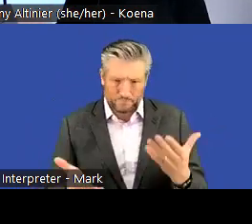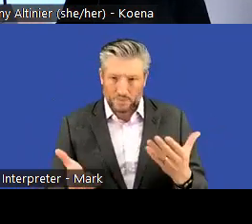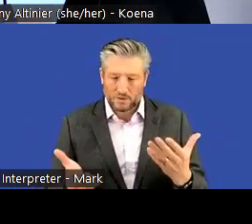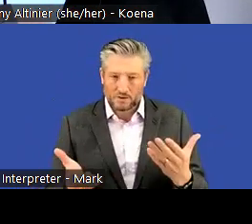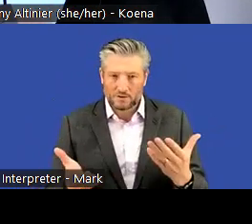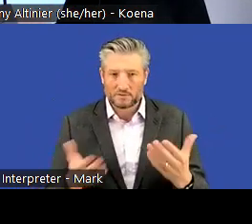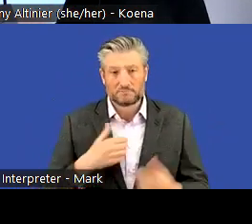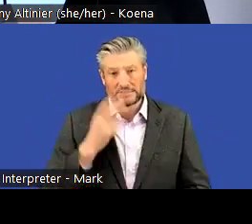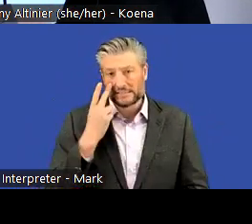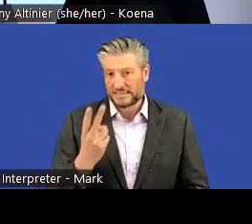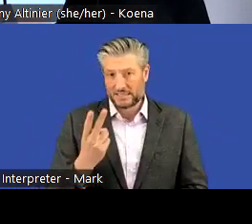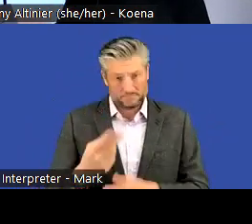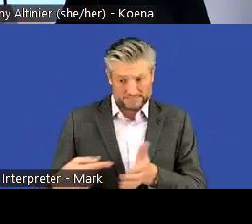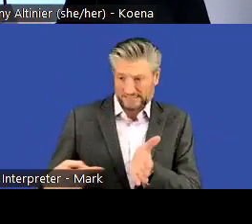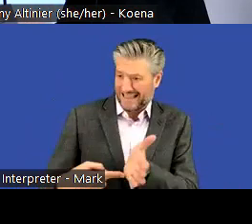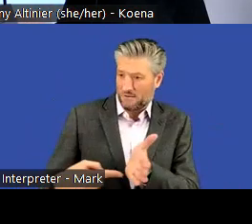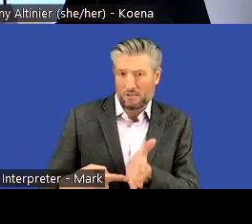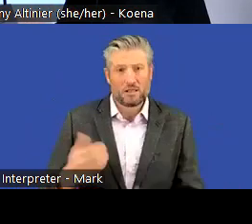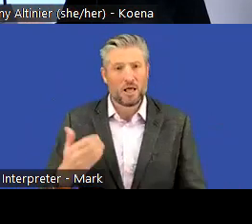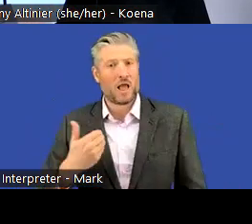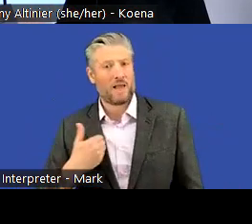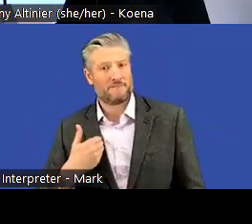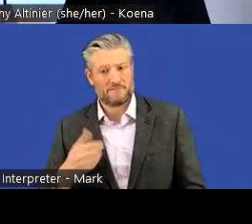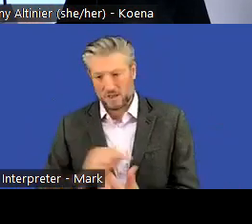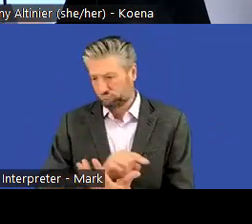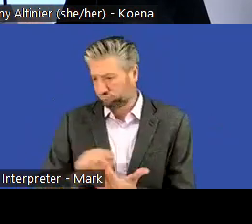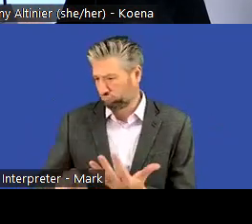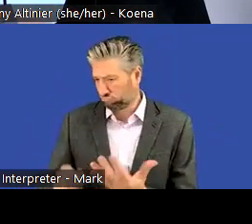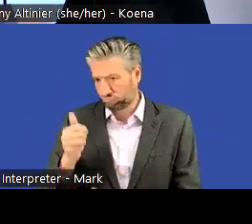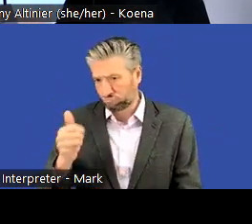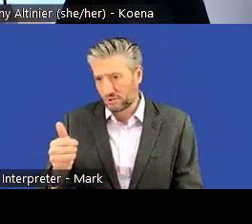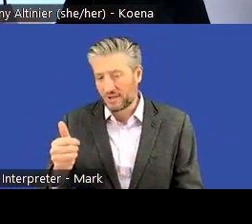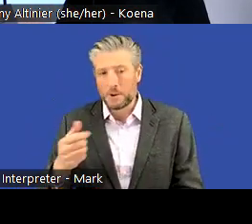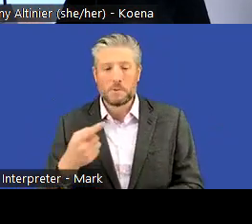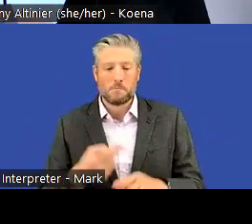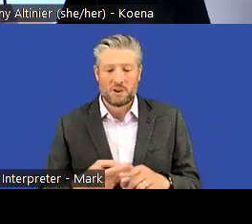We have the technical things in France.